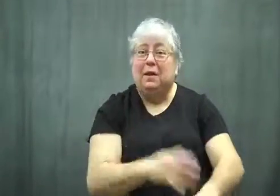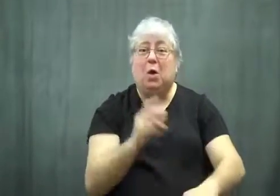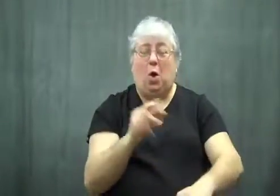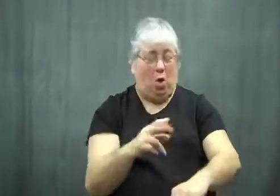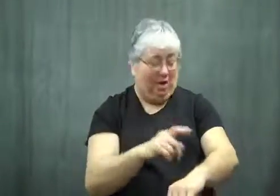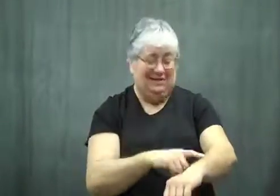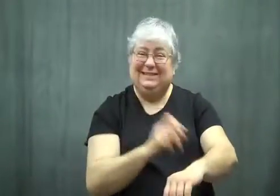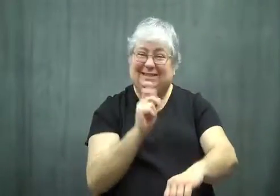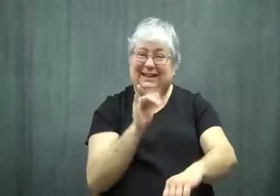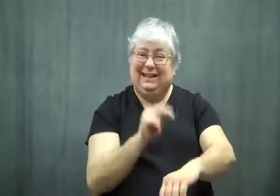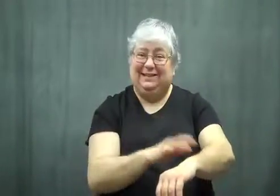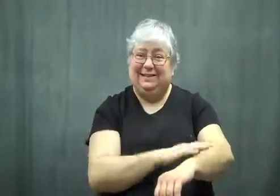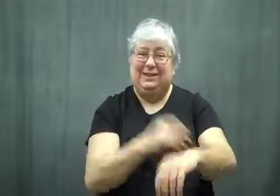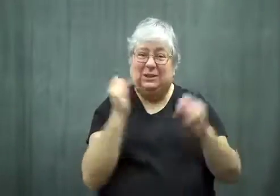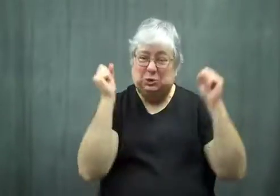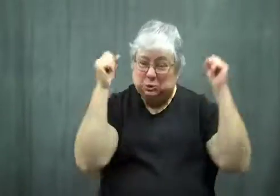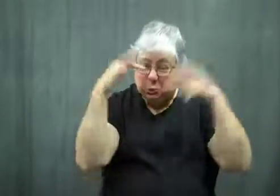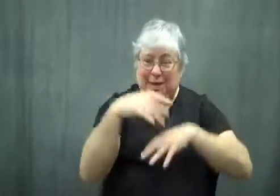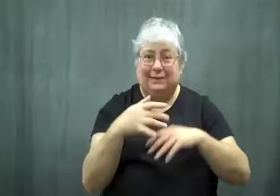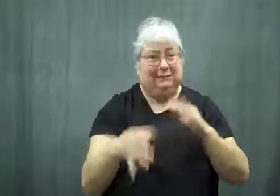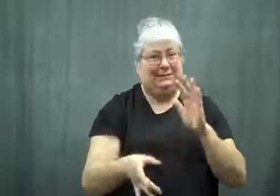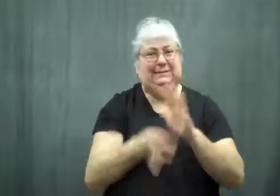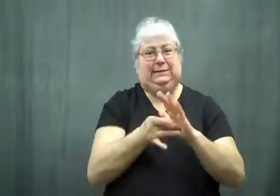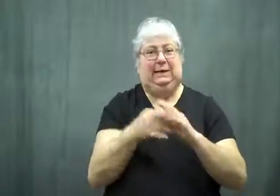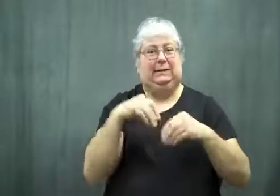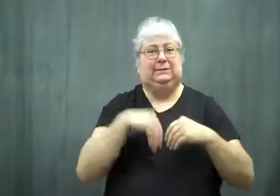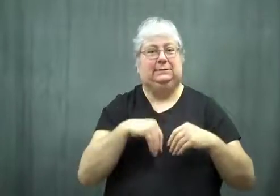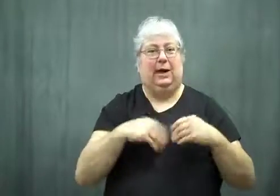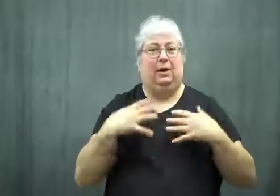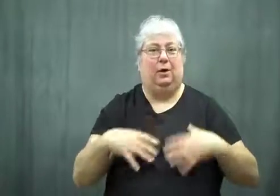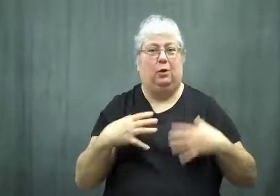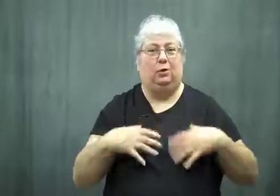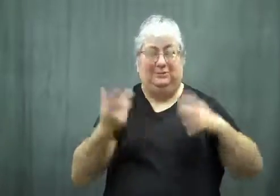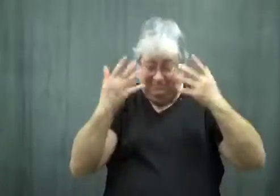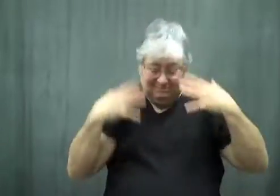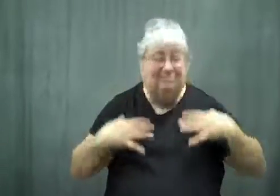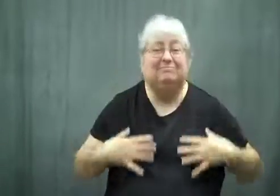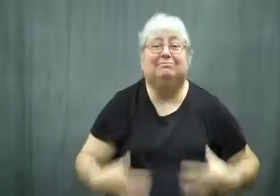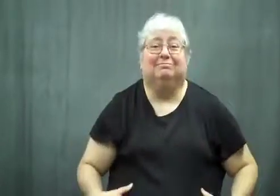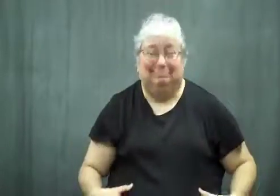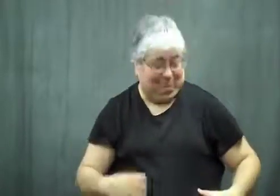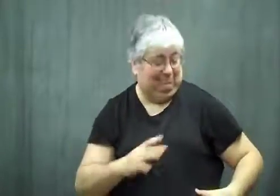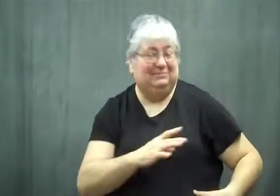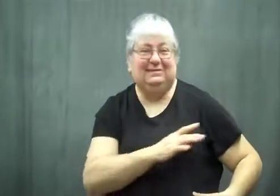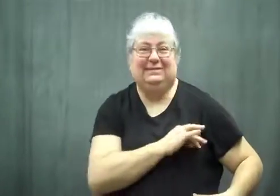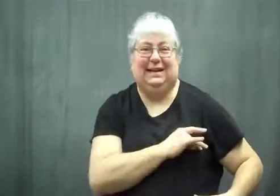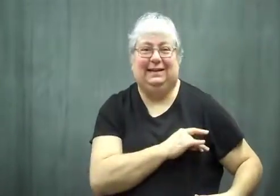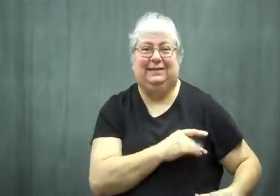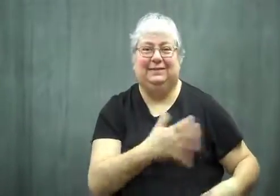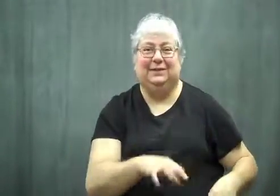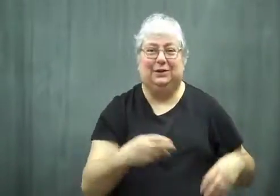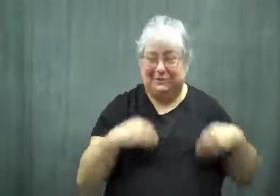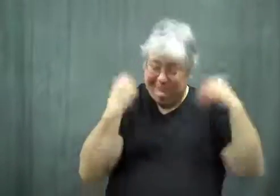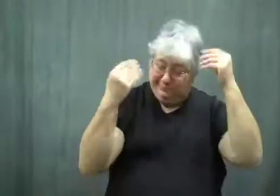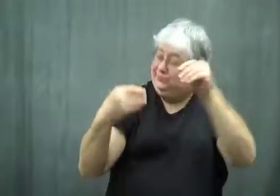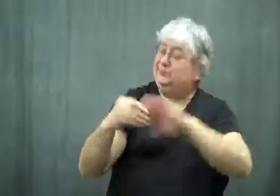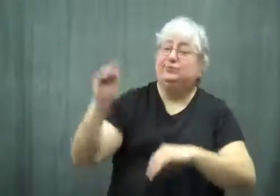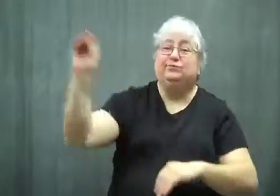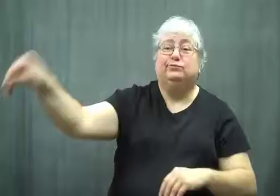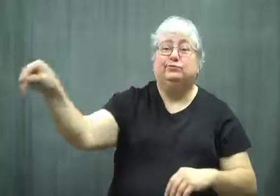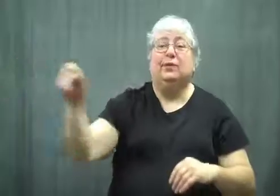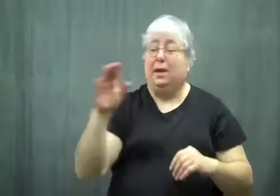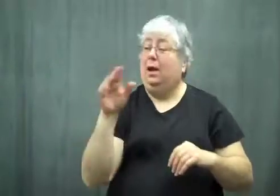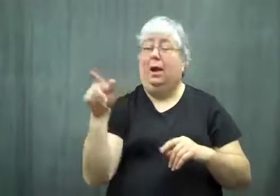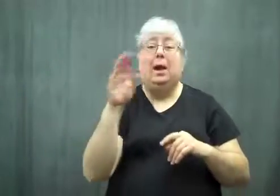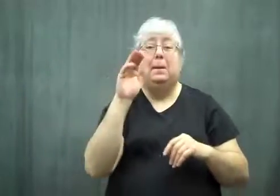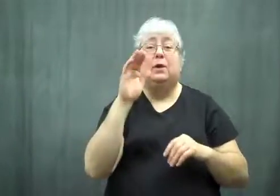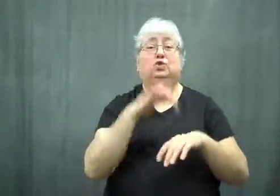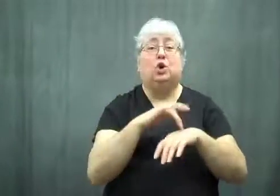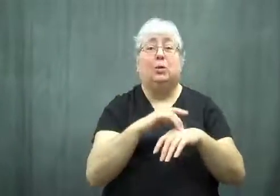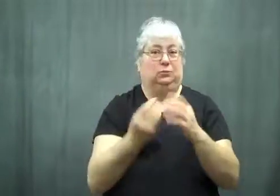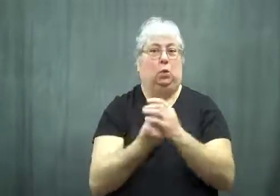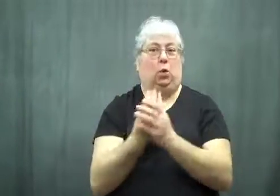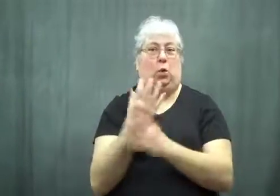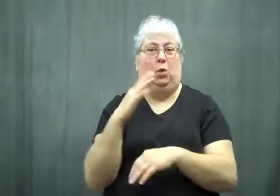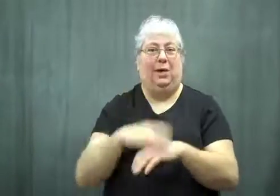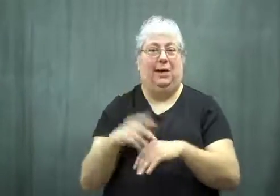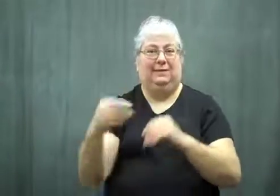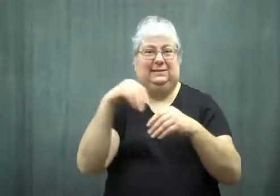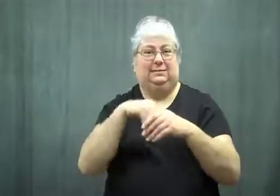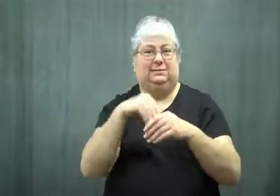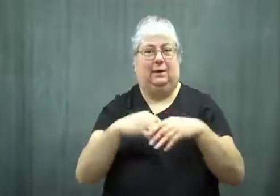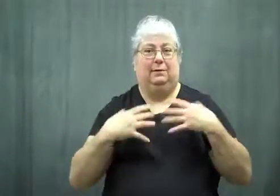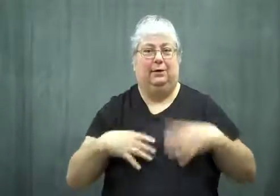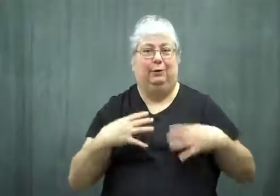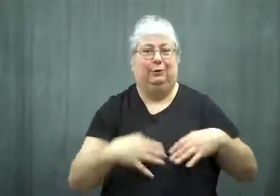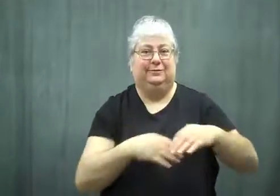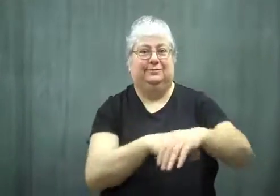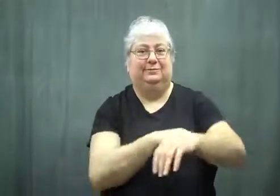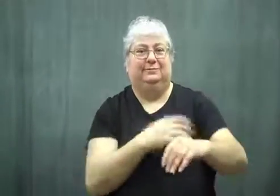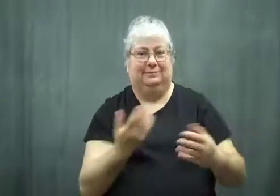Or they sweat, all that sticks to the inside of clothing, then they put it back on the rack.